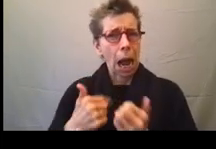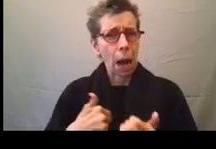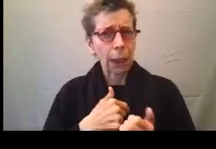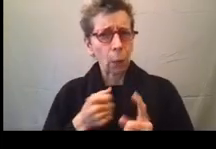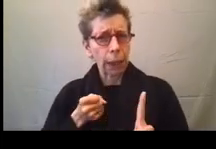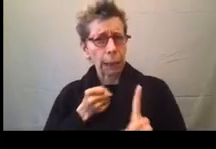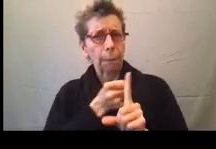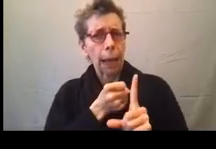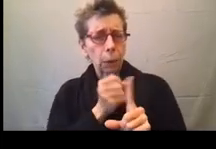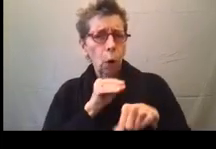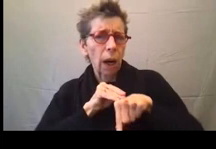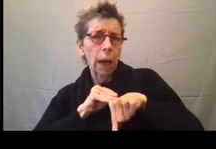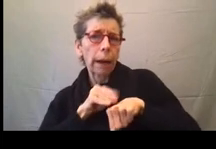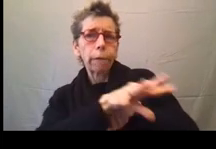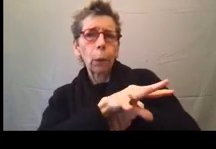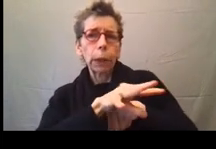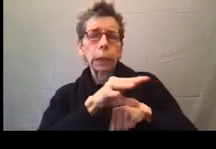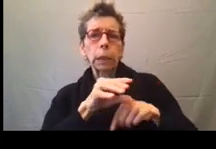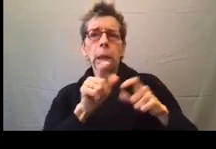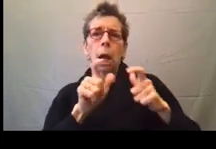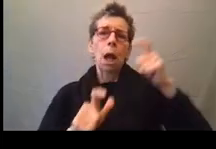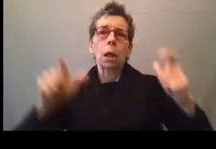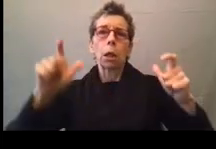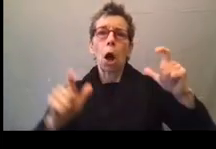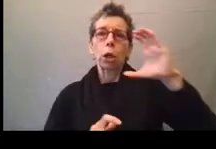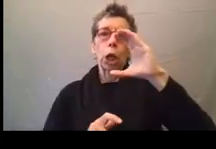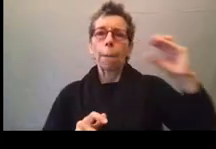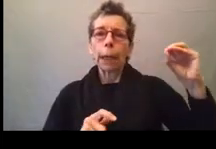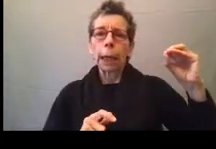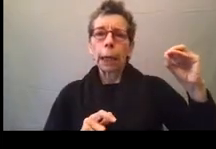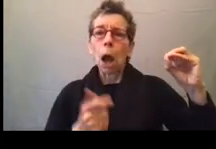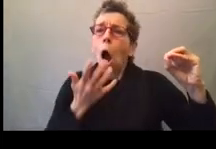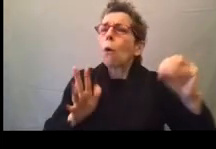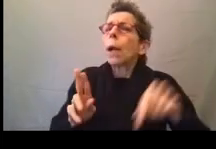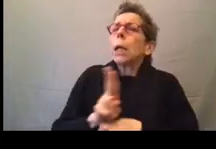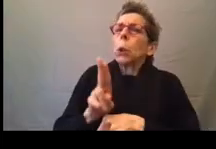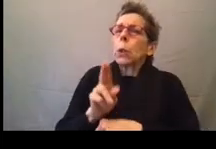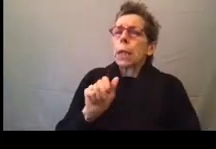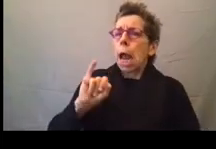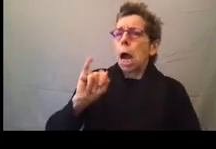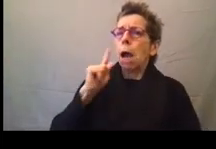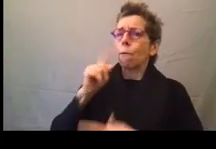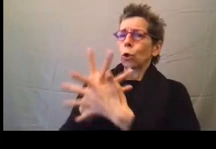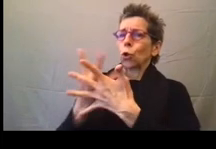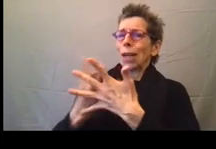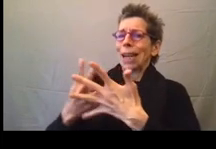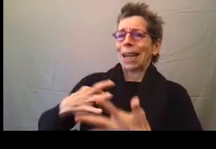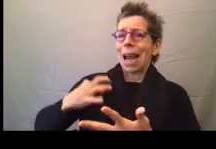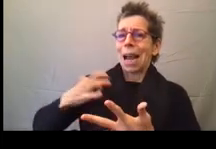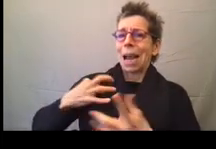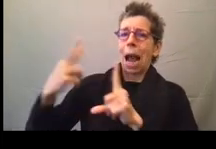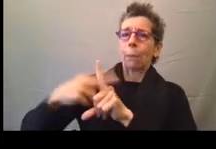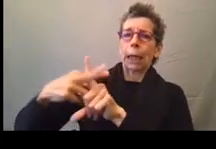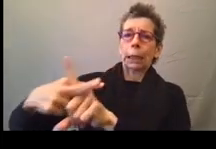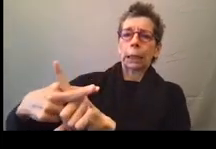who are already putting these tools to use to ensure that they that they remain compliant